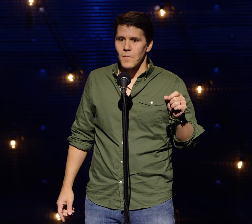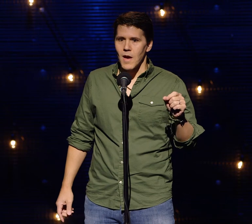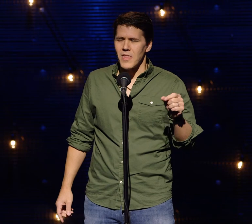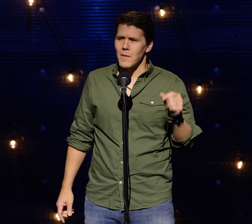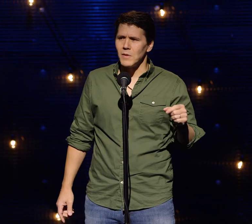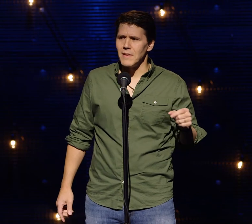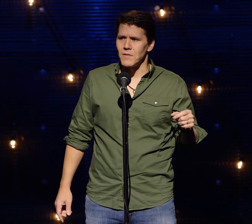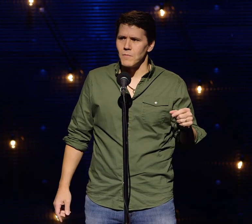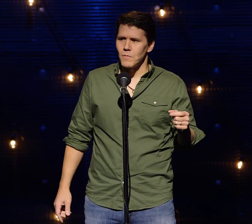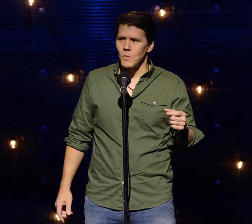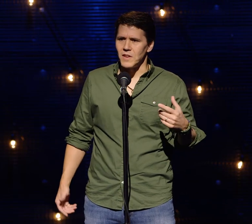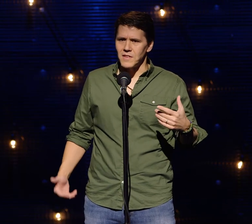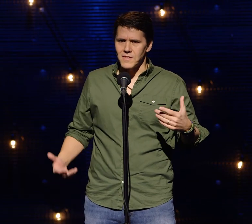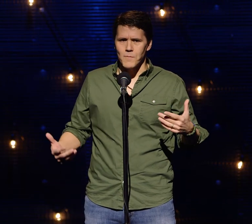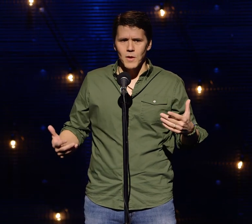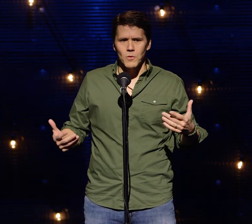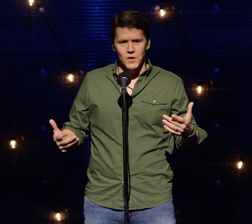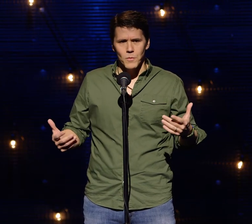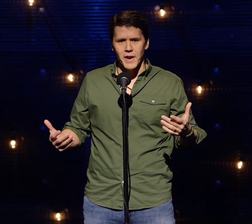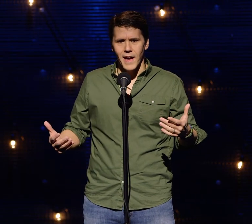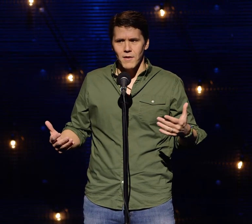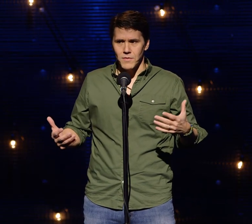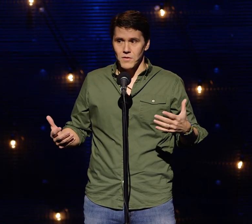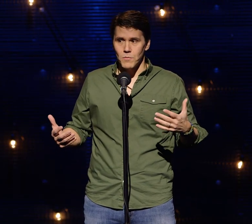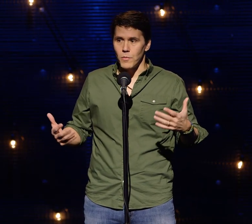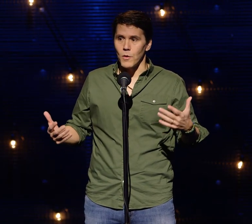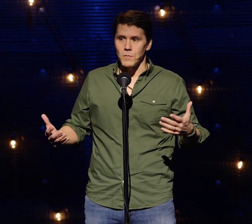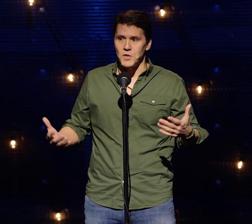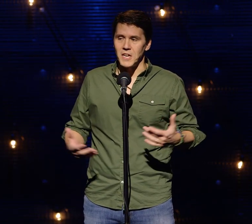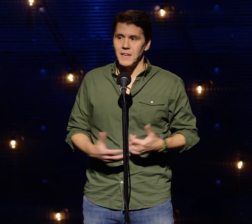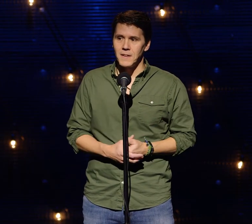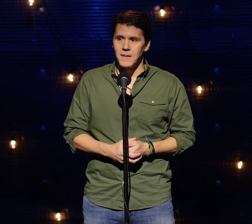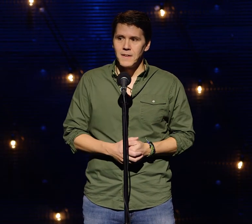I think I believed him when he said something was going to break out of this broken machine.